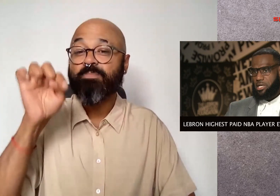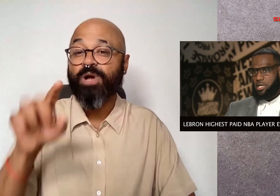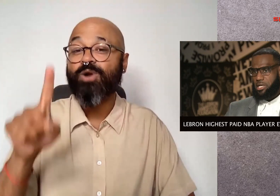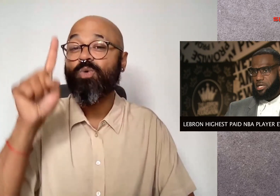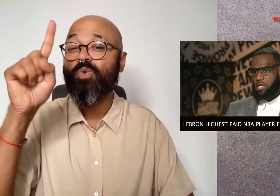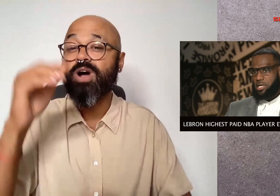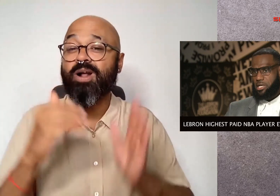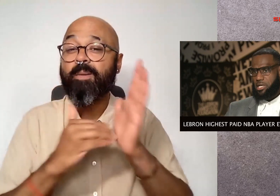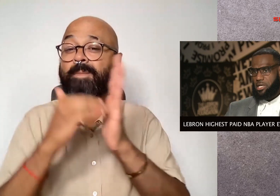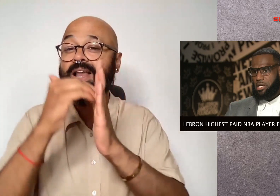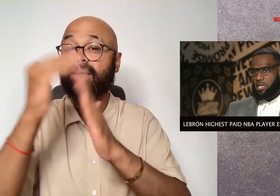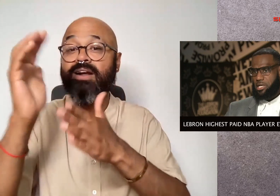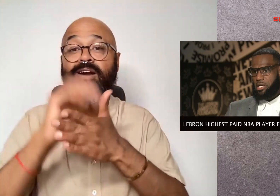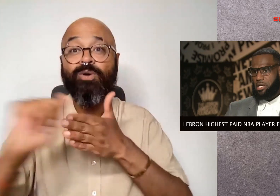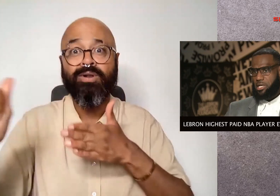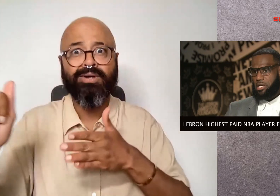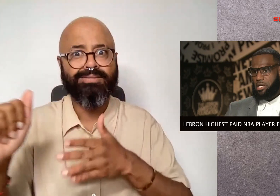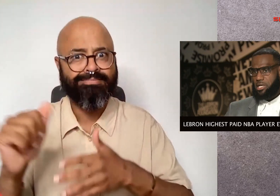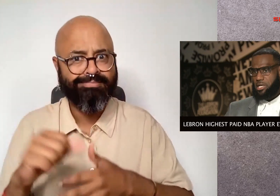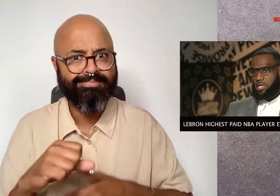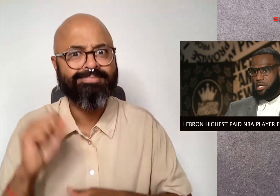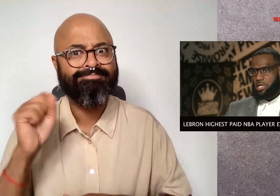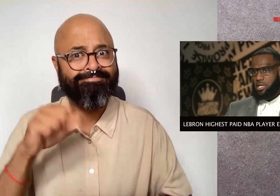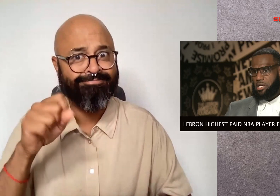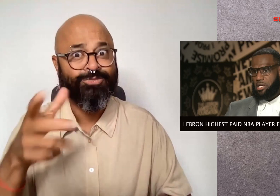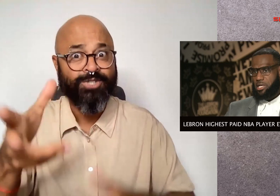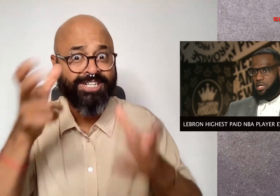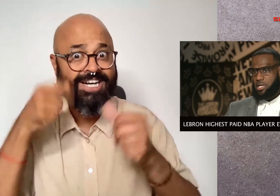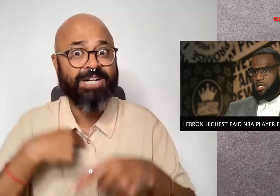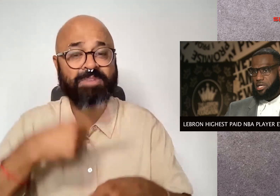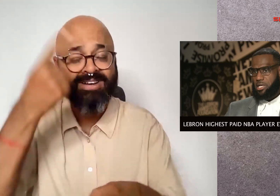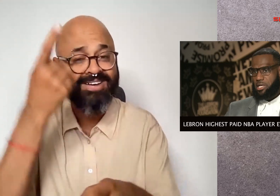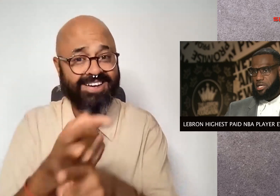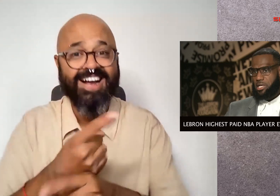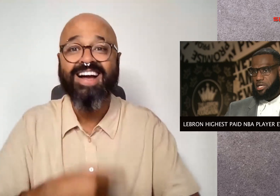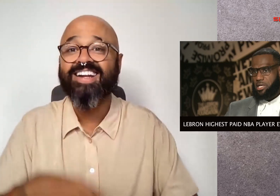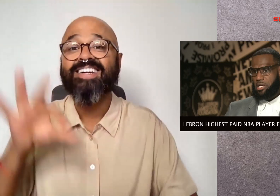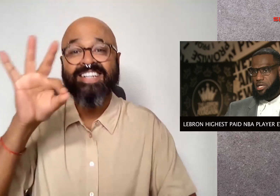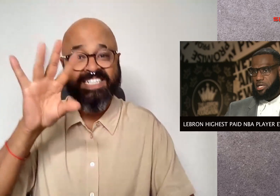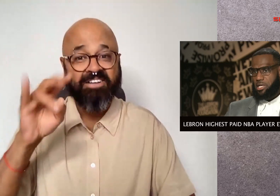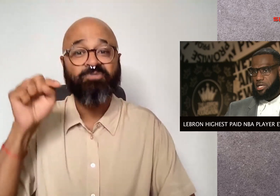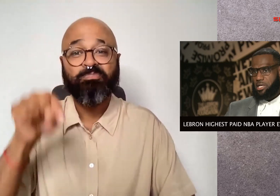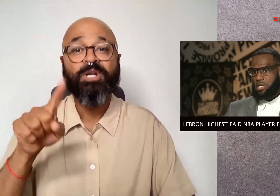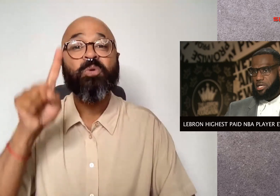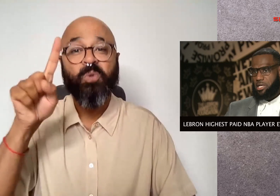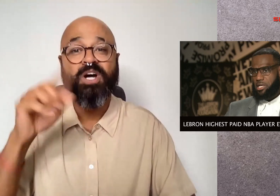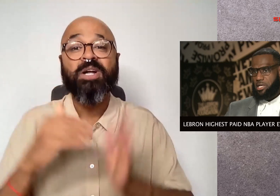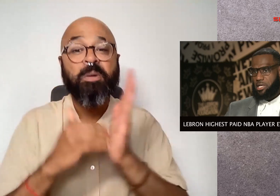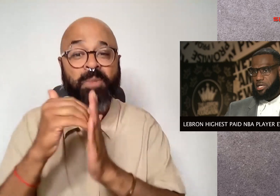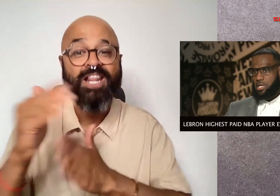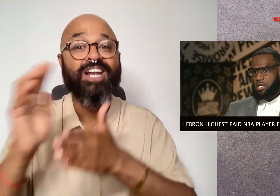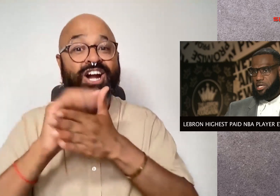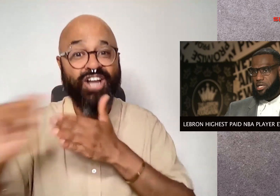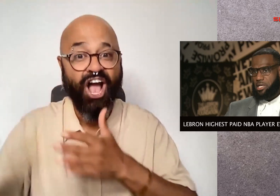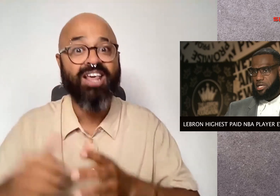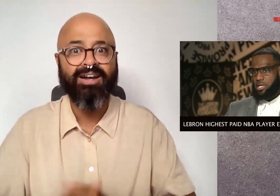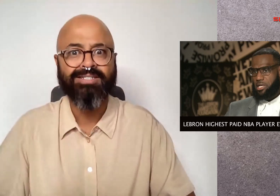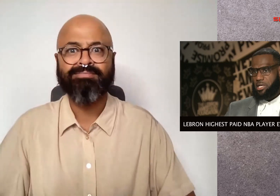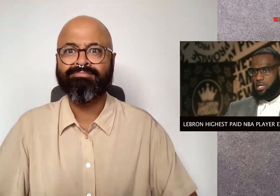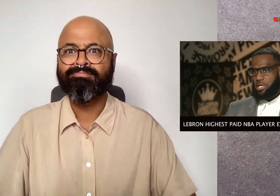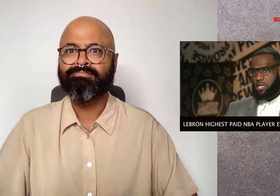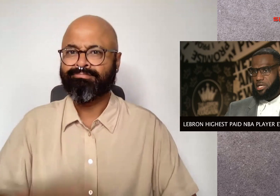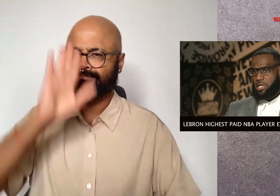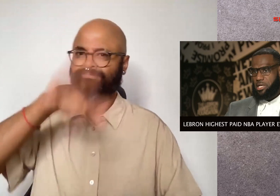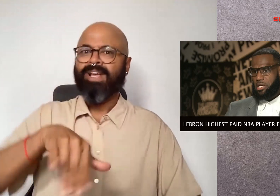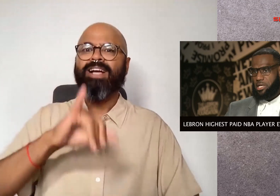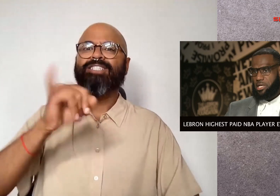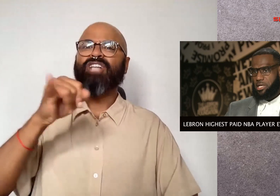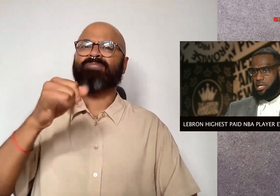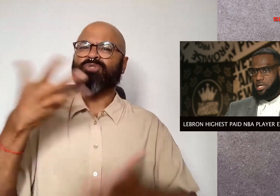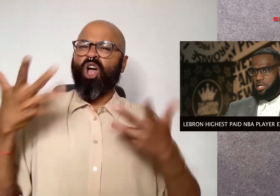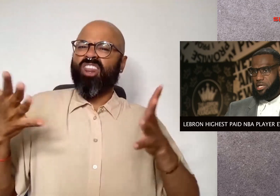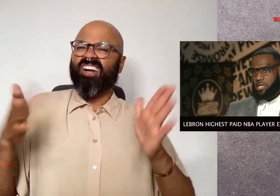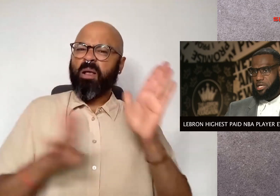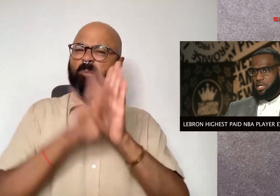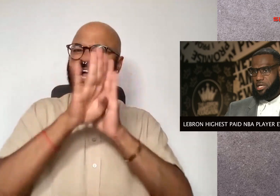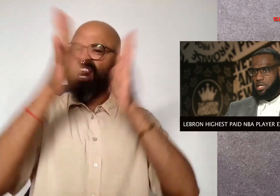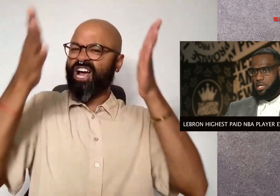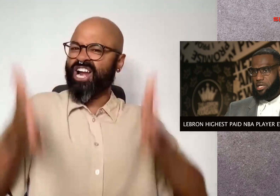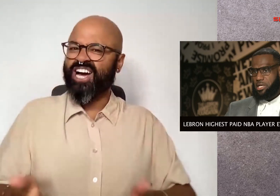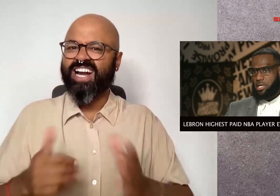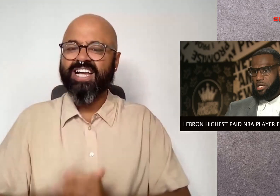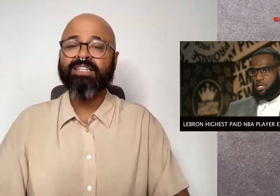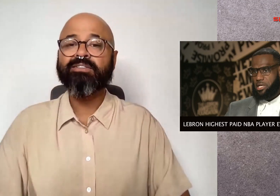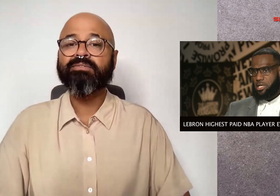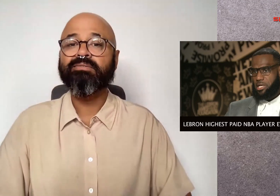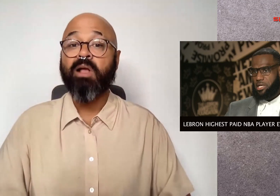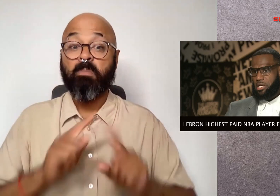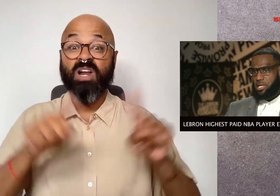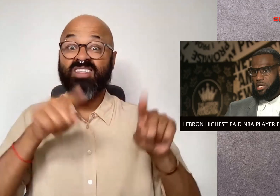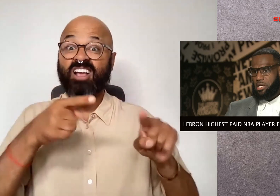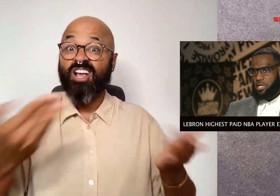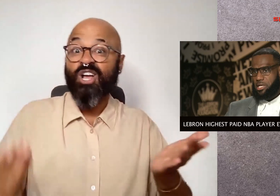worth $97.1 million you heard me right $97.1 million James is already a billionaire but